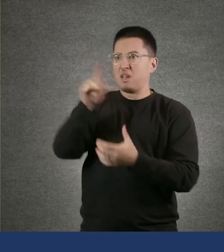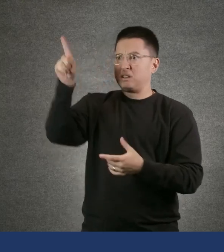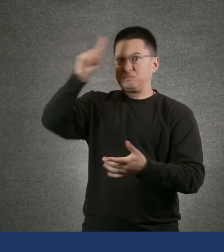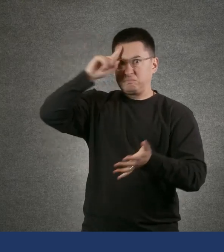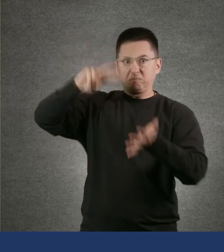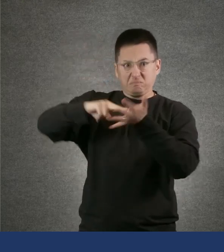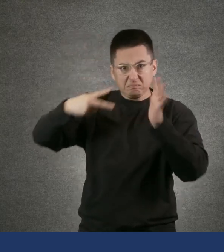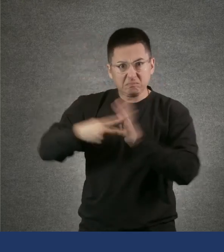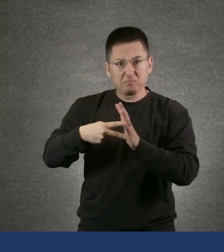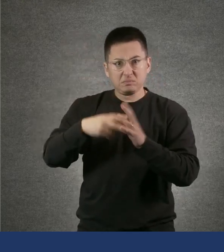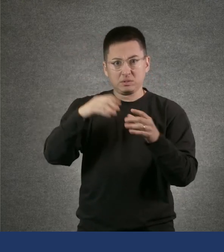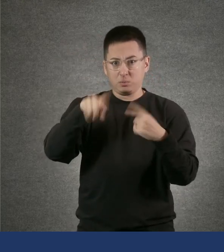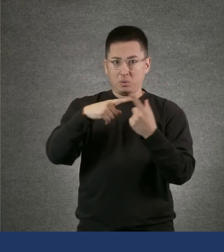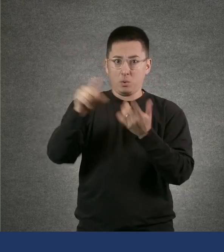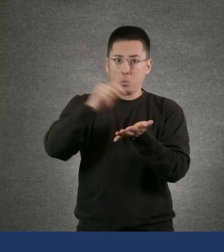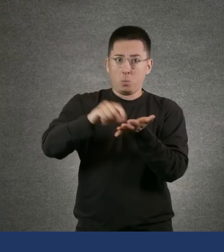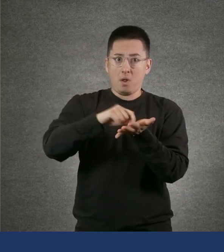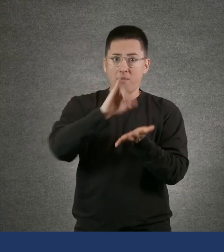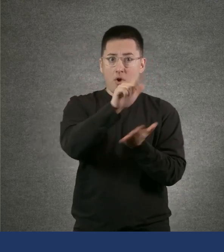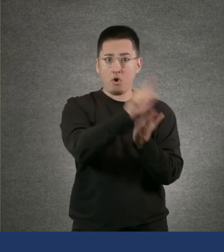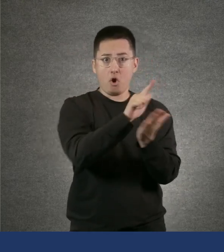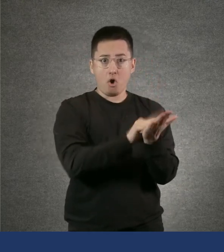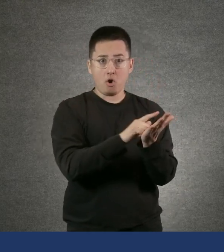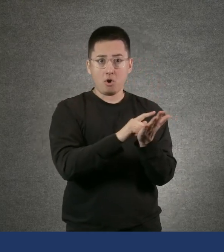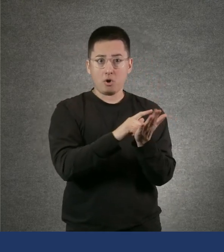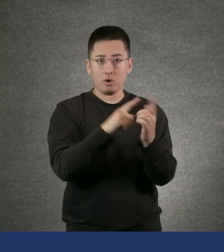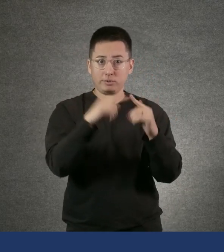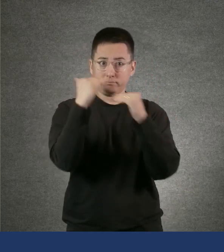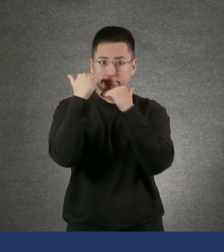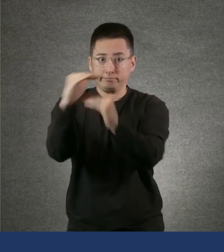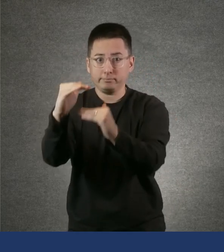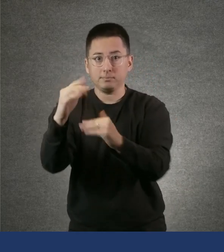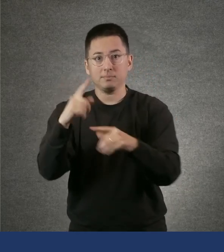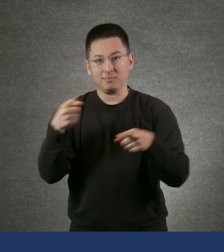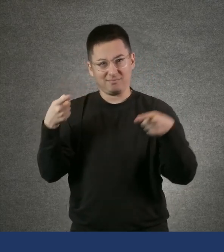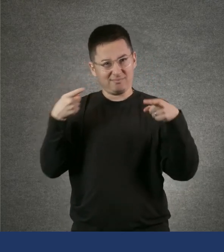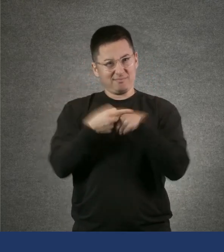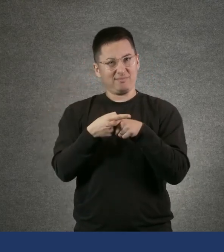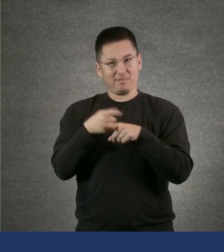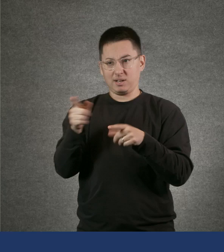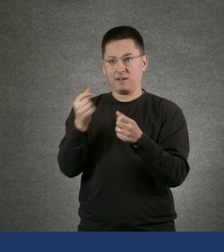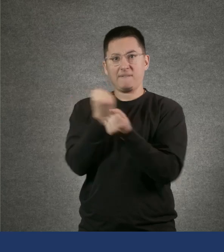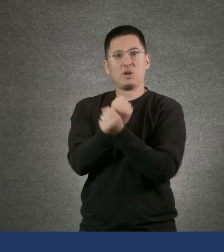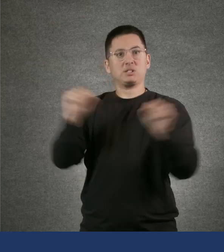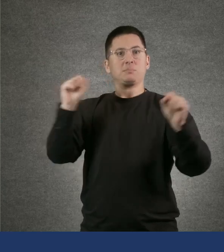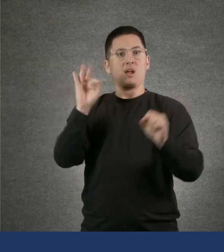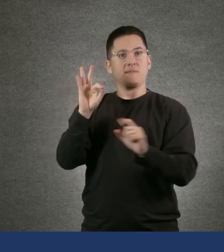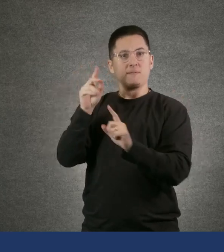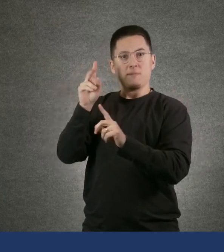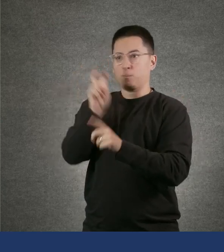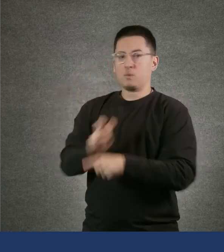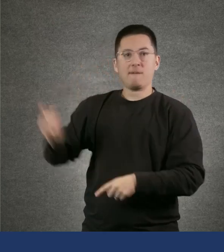to travel freely that we all take for granted. Instead, it discriminates against people with disabilities